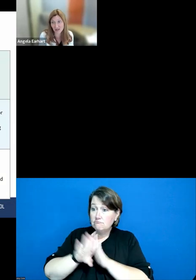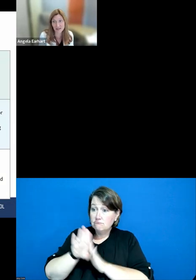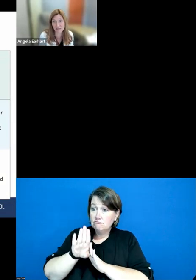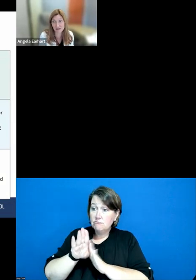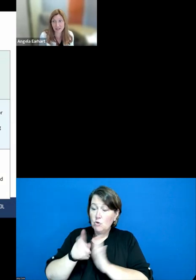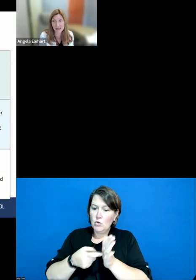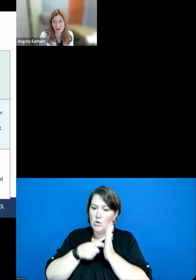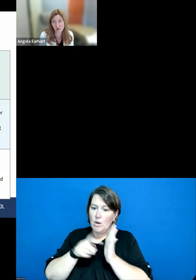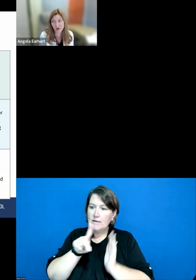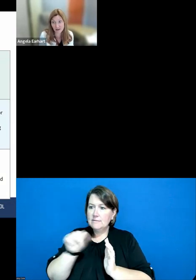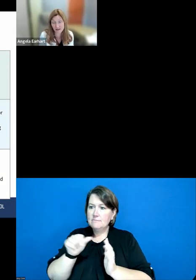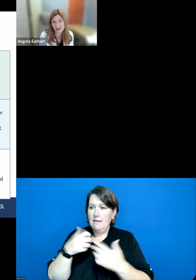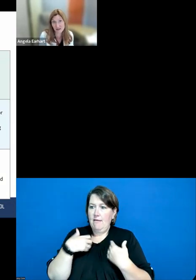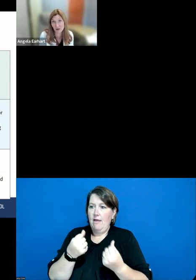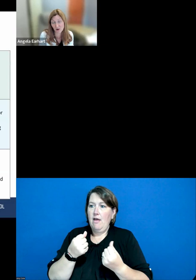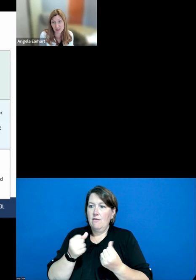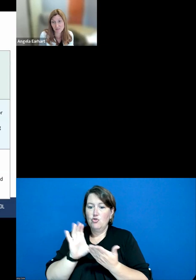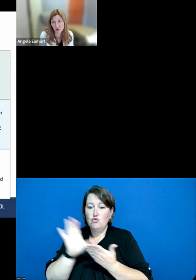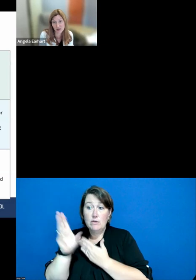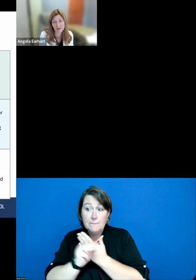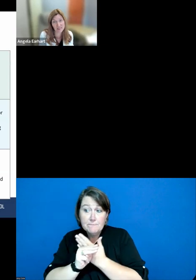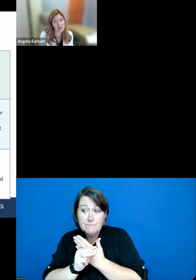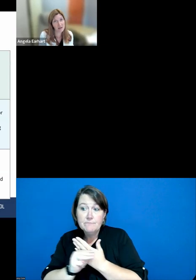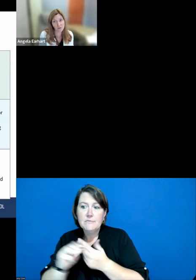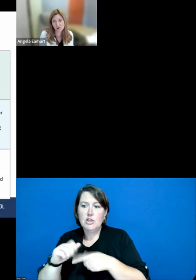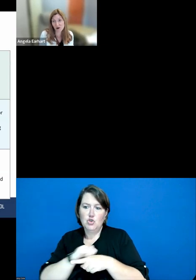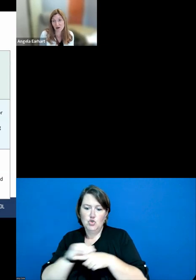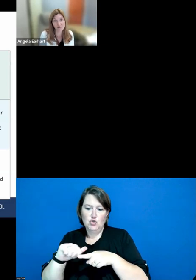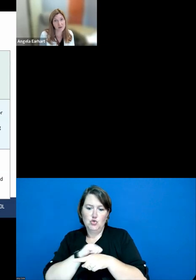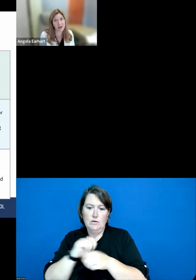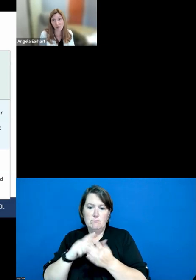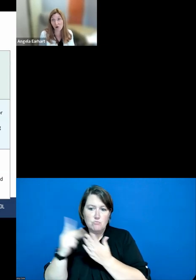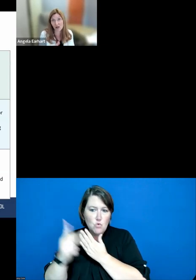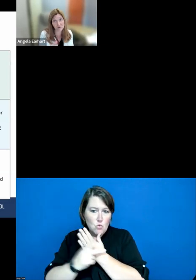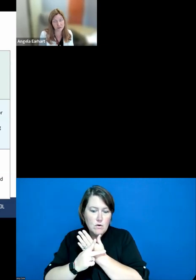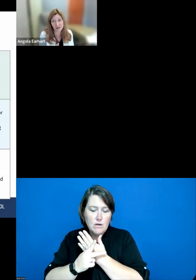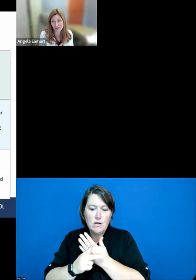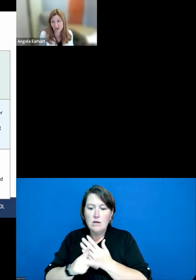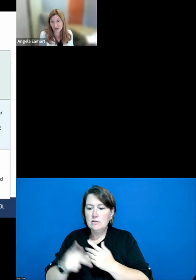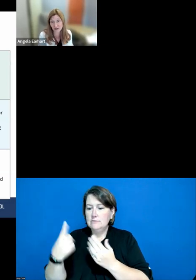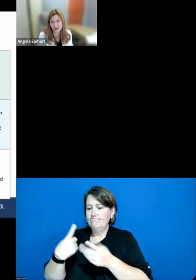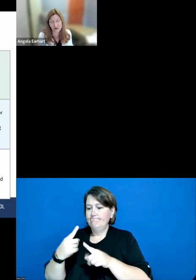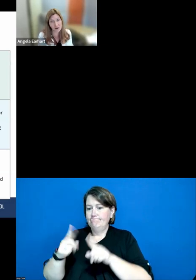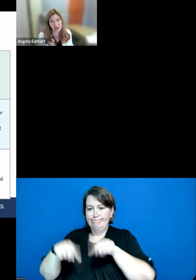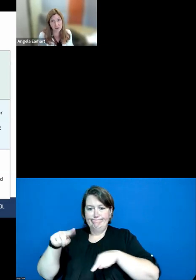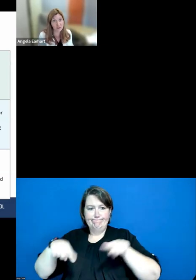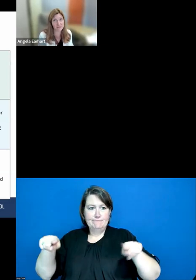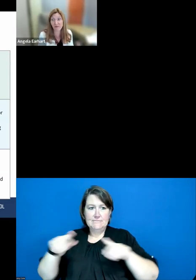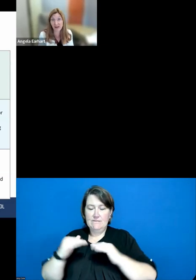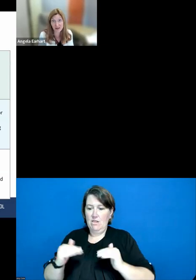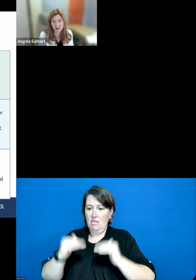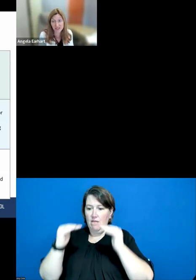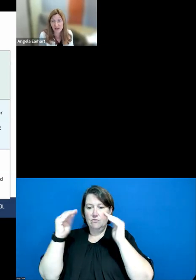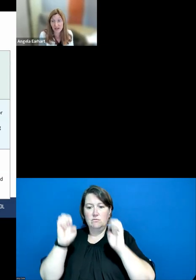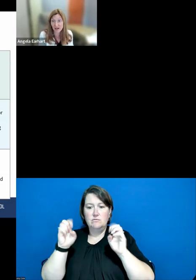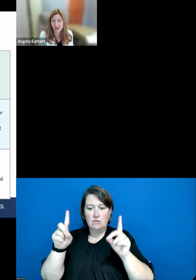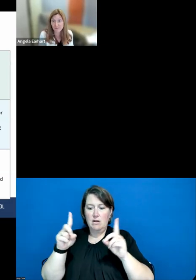disability health curriculum and training programs, and we're talking at all levels of education, all levels of providers